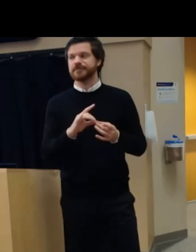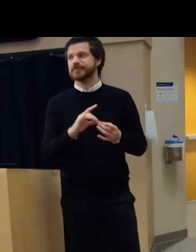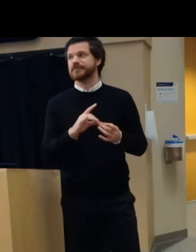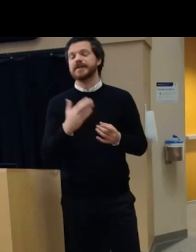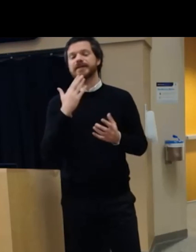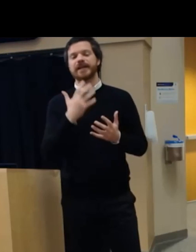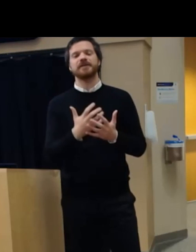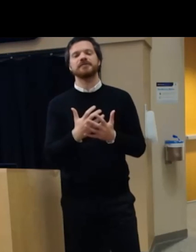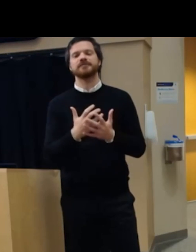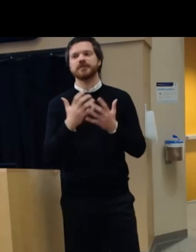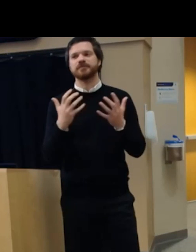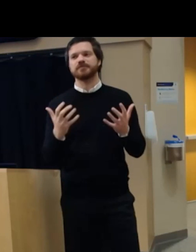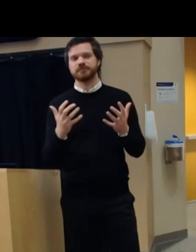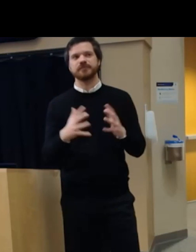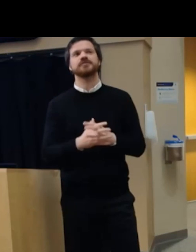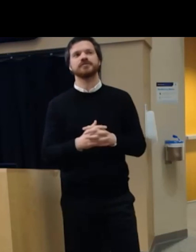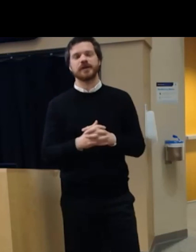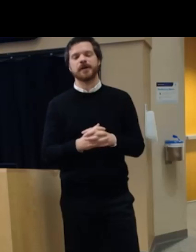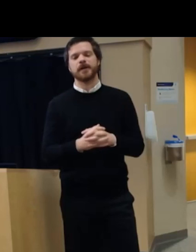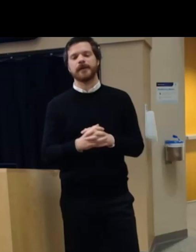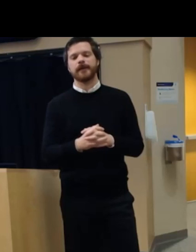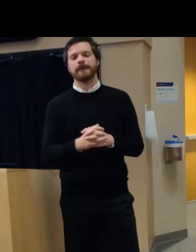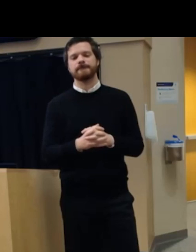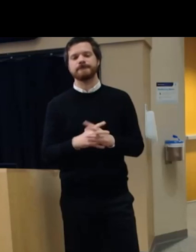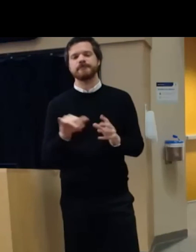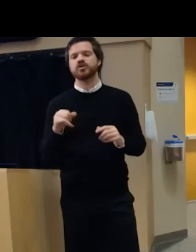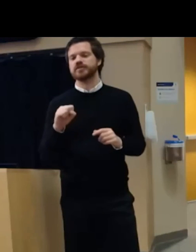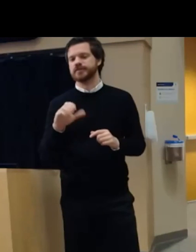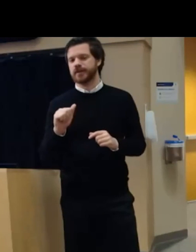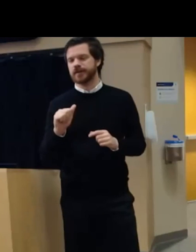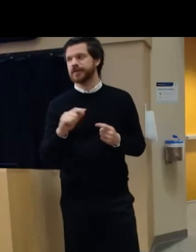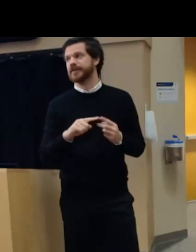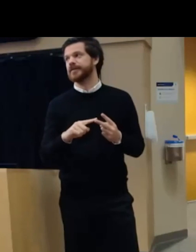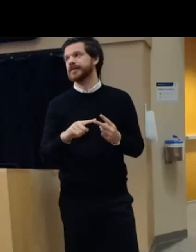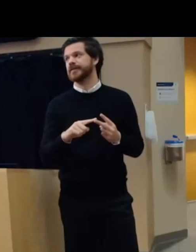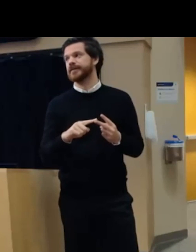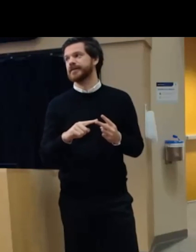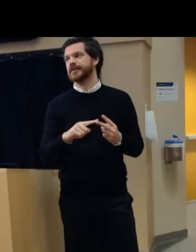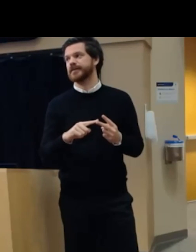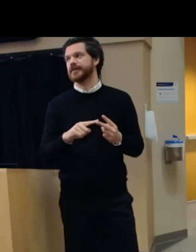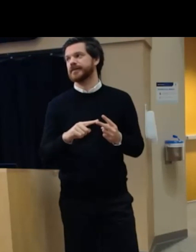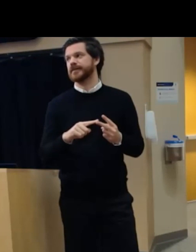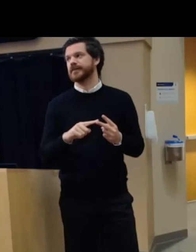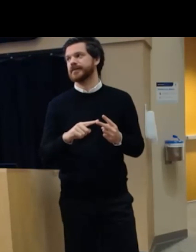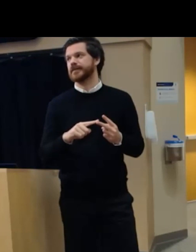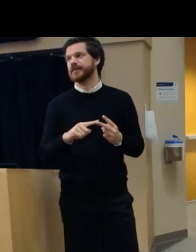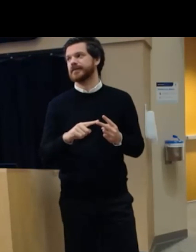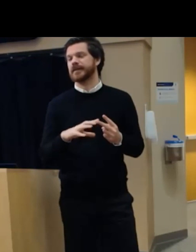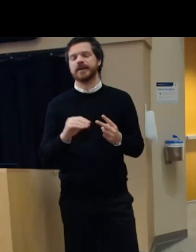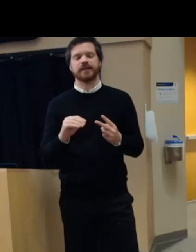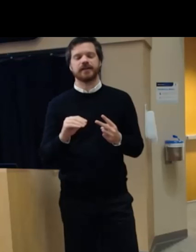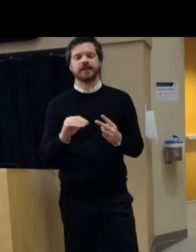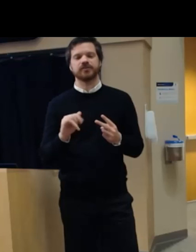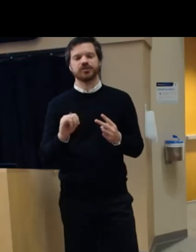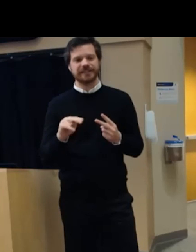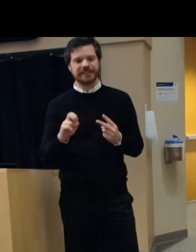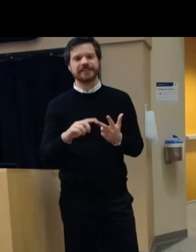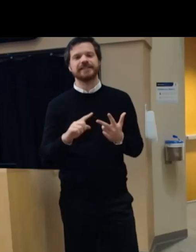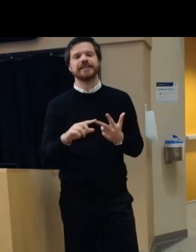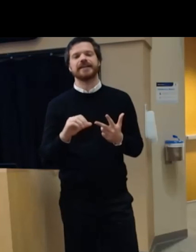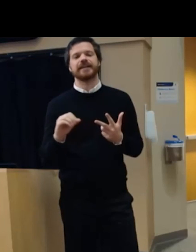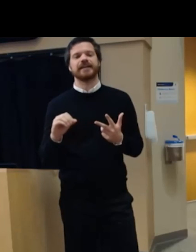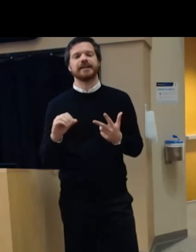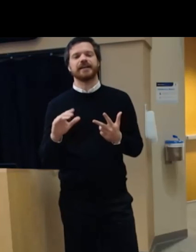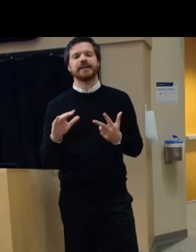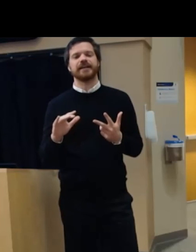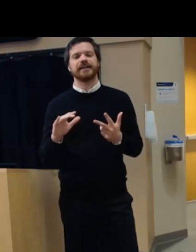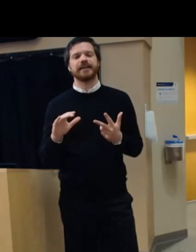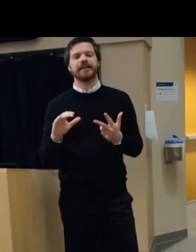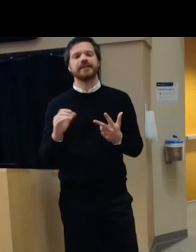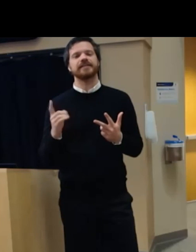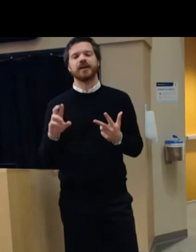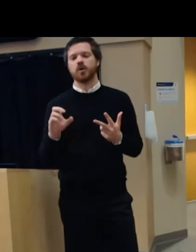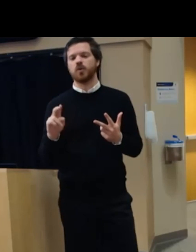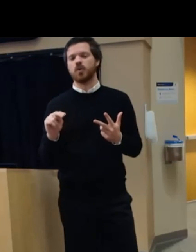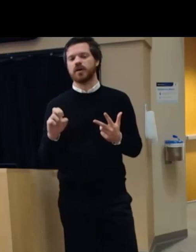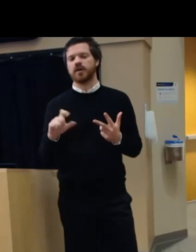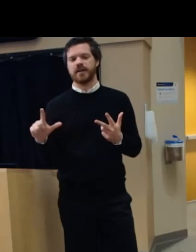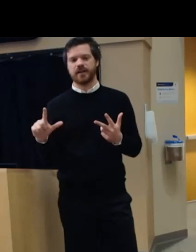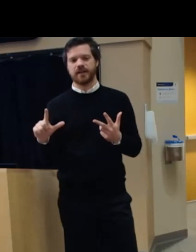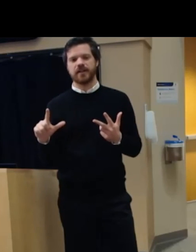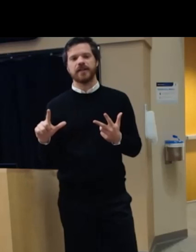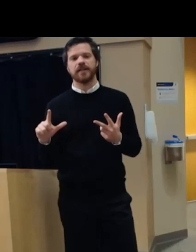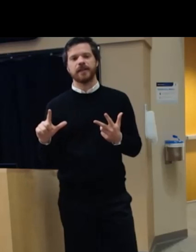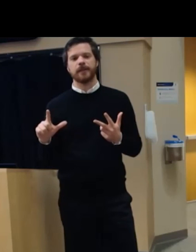thank you very much uh um Jessica uh um and um uh Janine and uh Dr Cornell and um uh you offered to